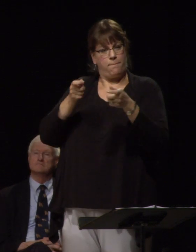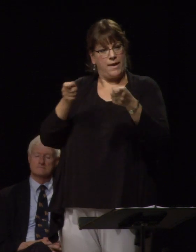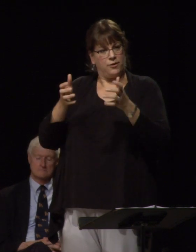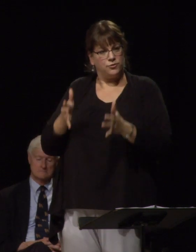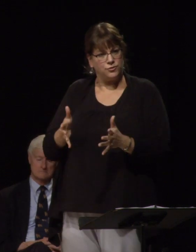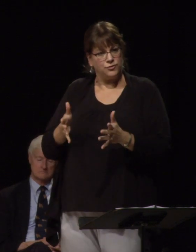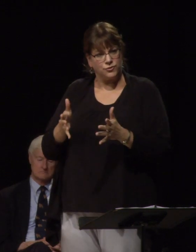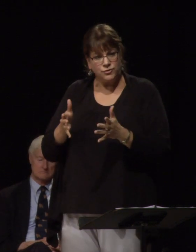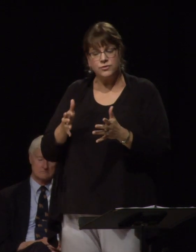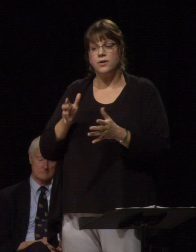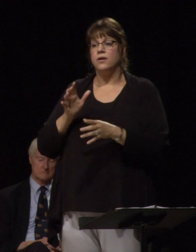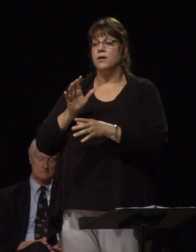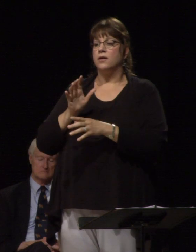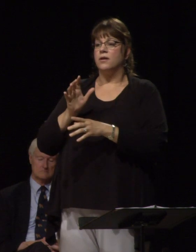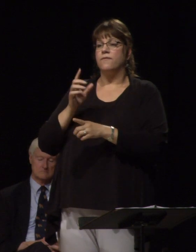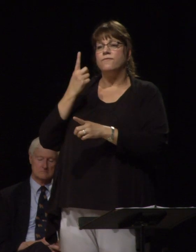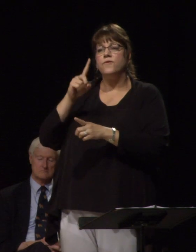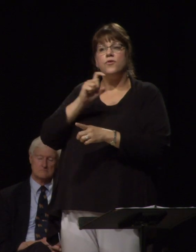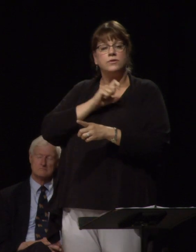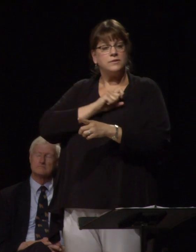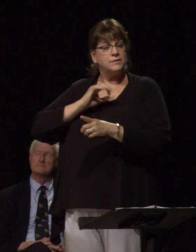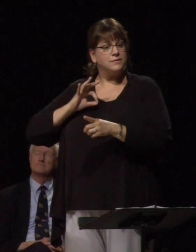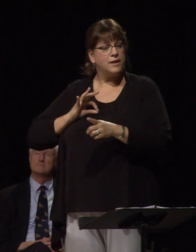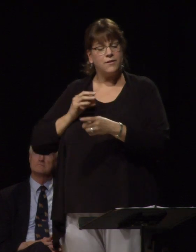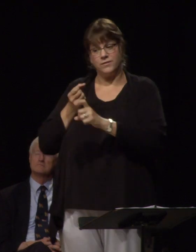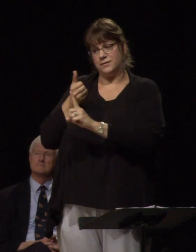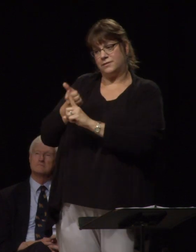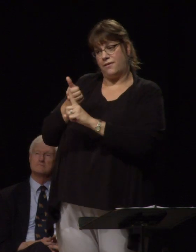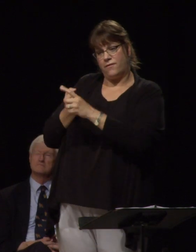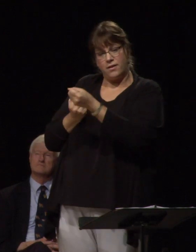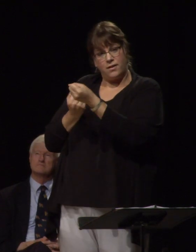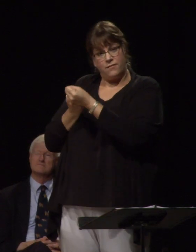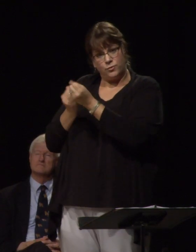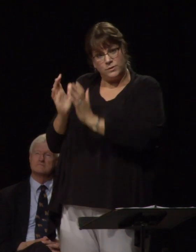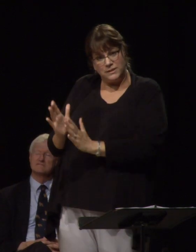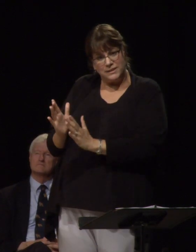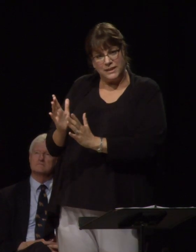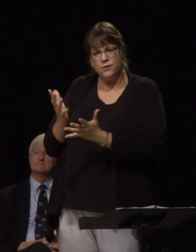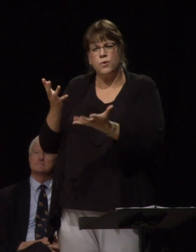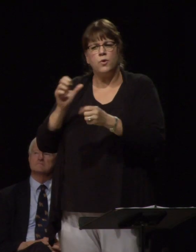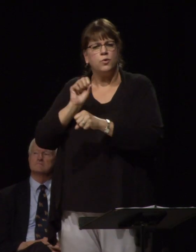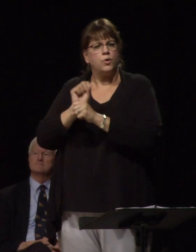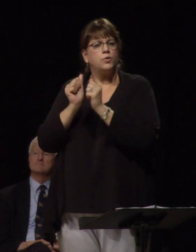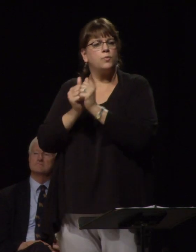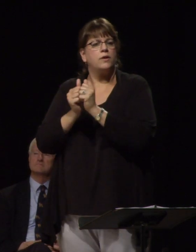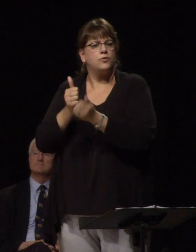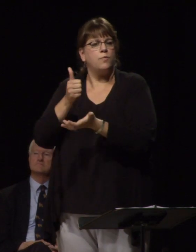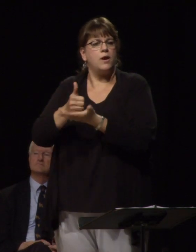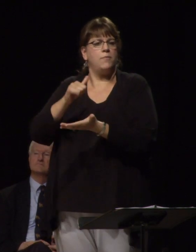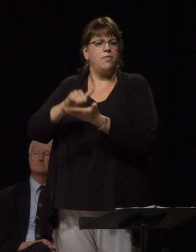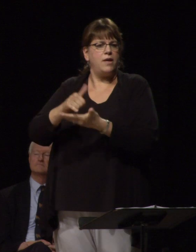TOPICS SUCH AS SELF-ADVOCACY FOR STAFF. THESE EFFORTS WILL IMPROVE